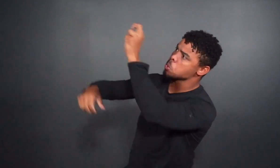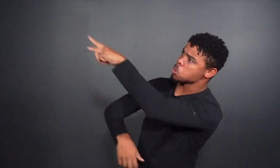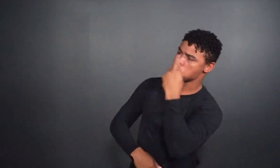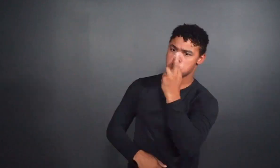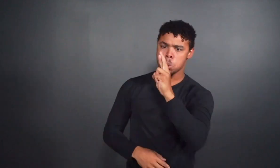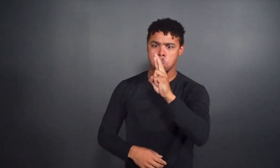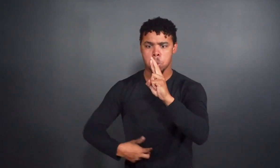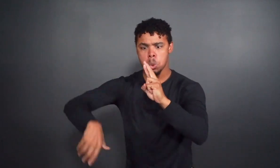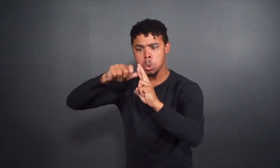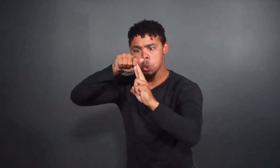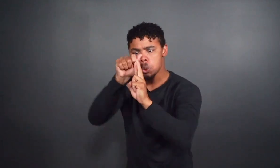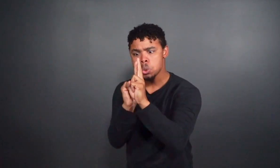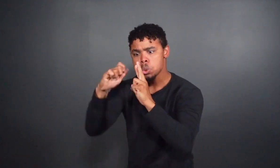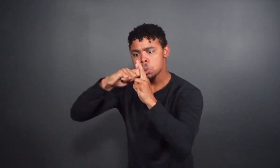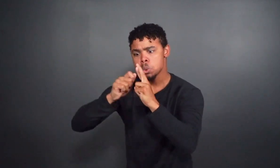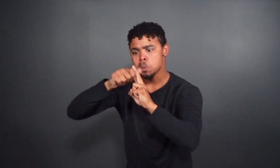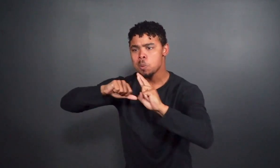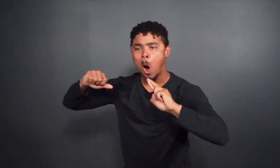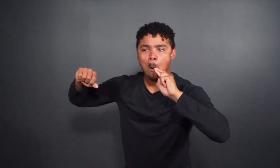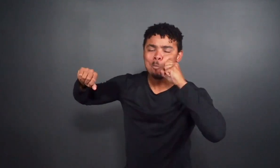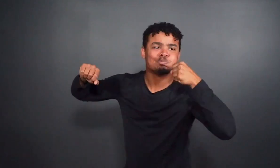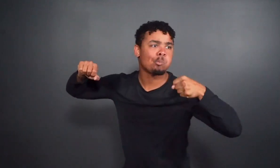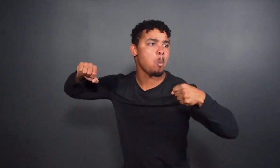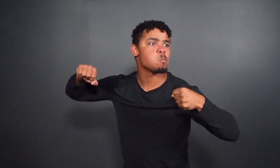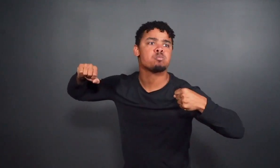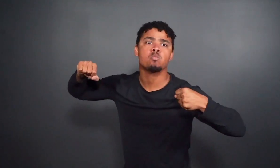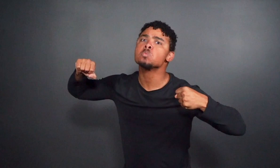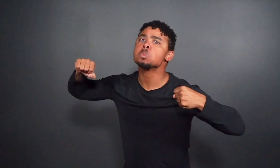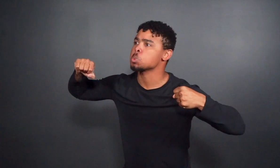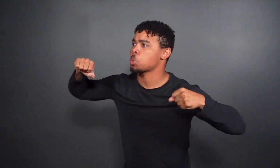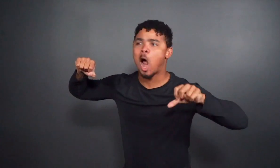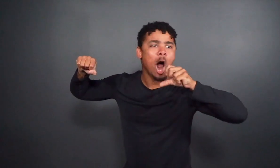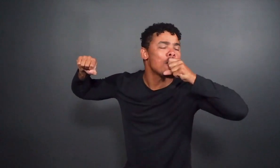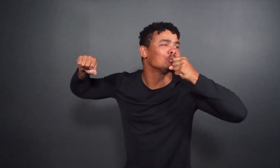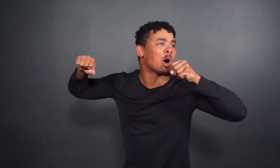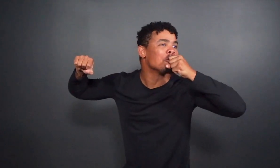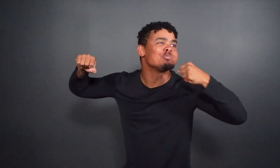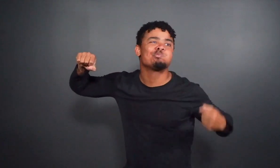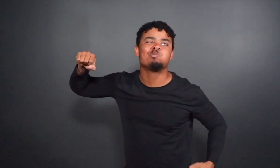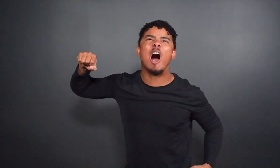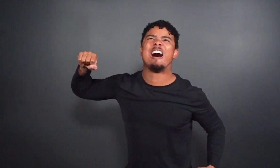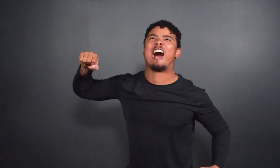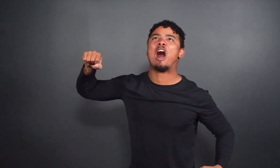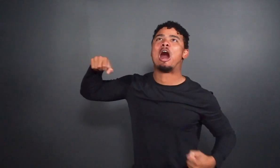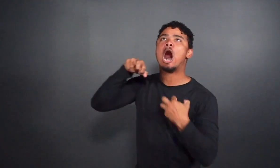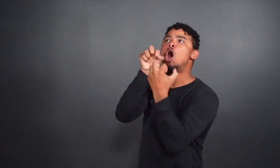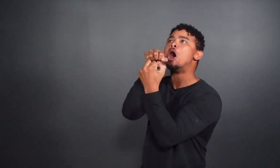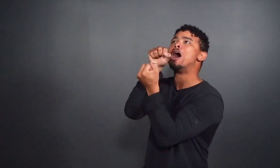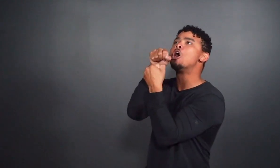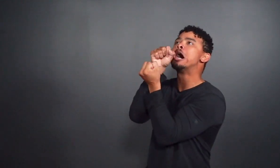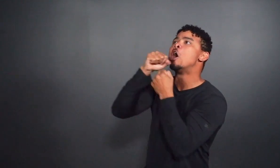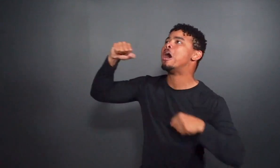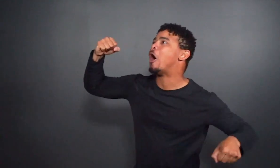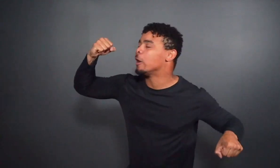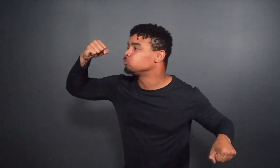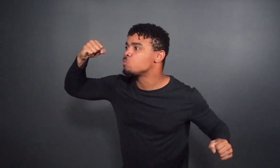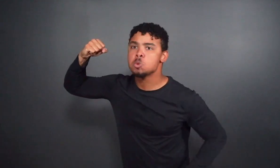SUBJECT removes a banana and peels it, then takes a bite. SUBJECT screeches into the jungle. CLOSE-UP: mouth opening and closing.